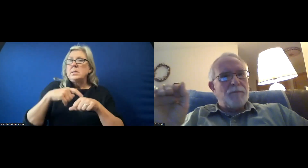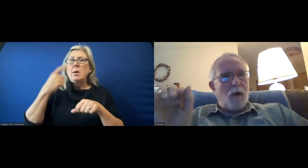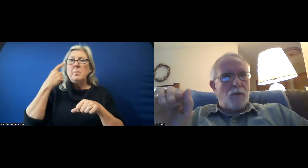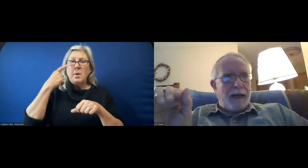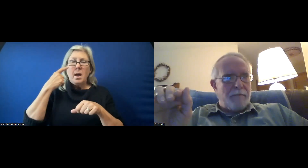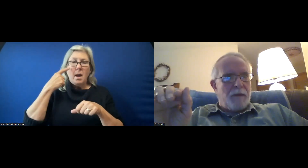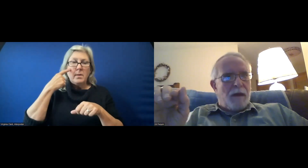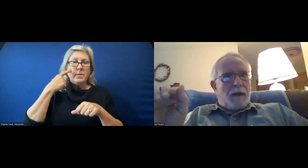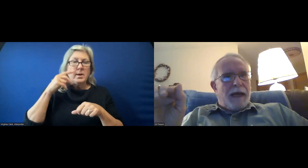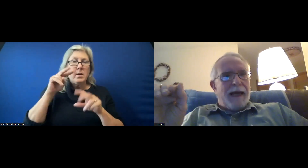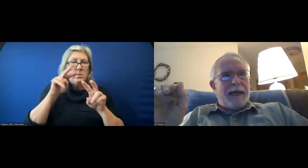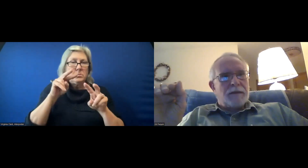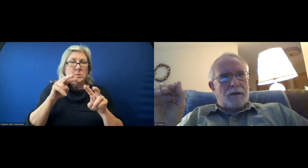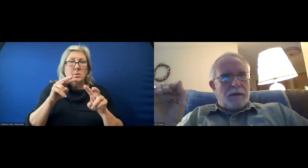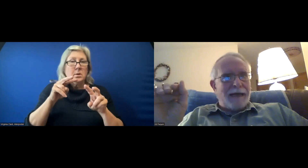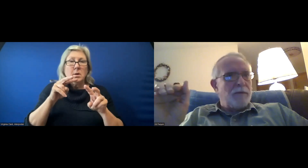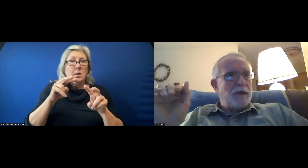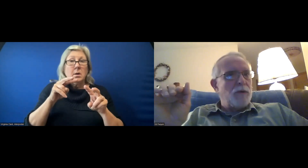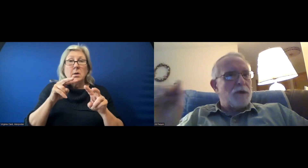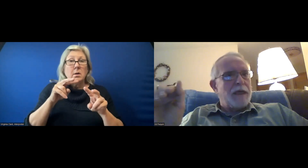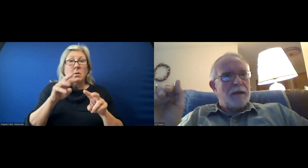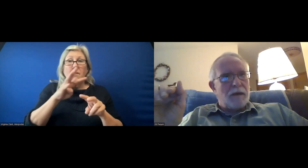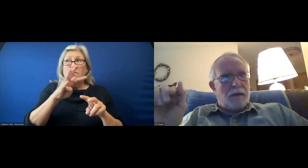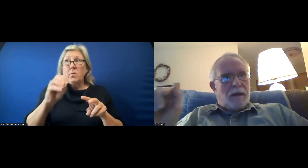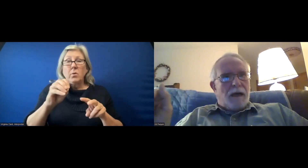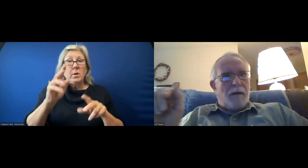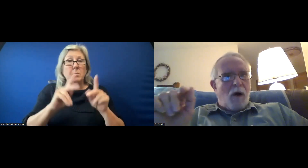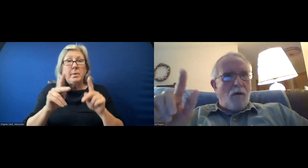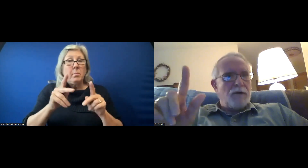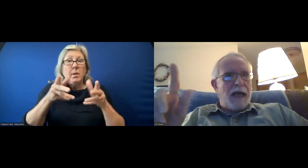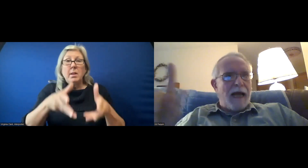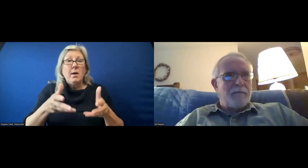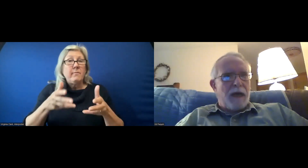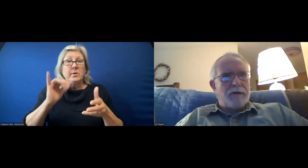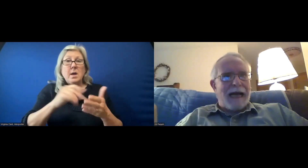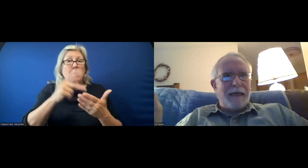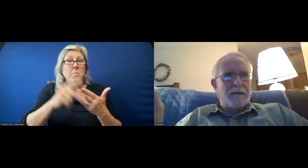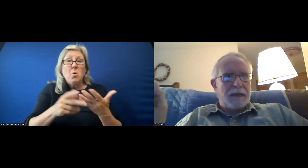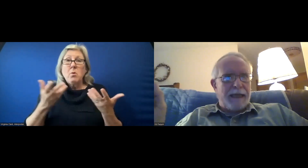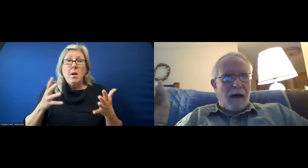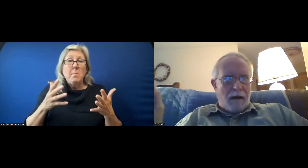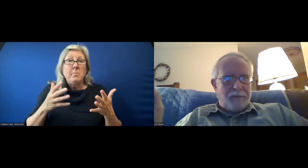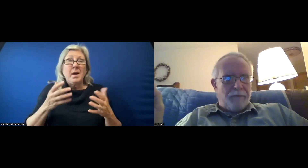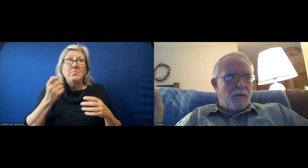program and not to be too cynical, over time they're dying to get off.